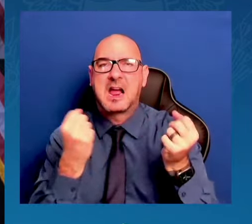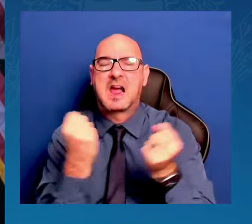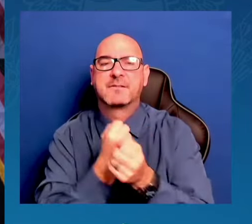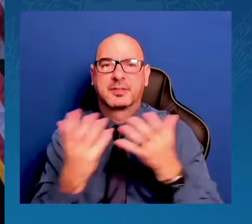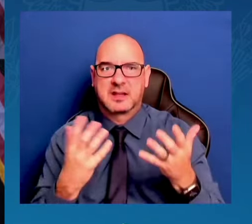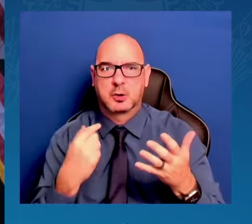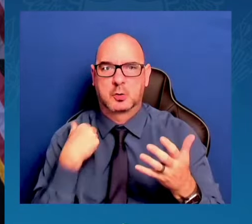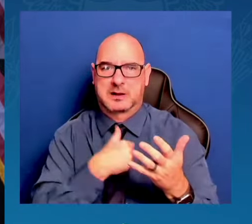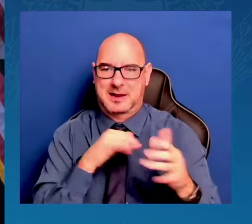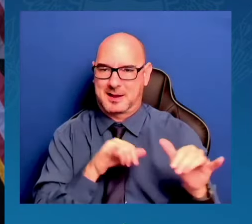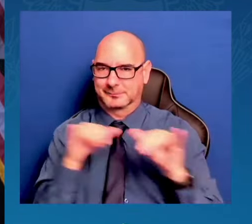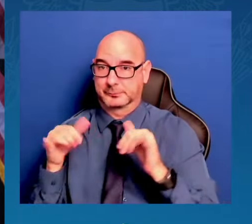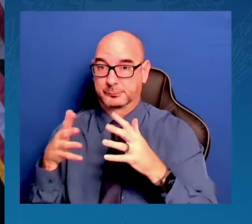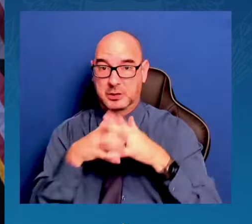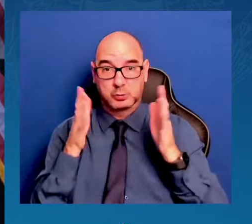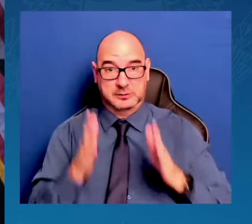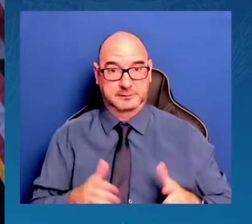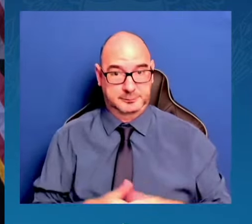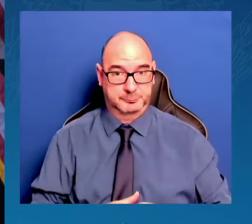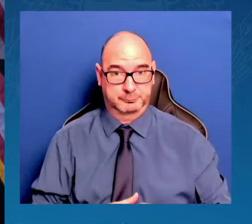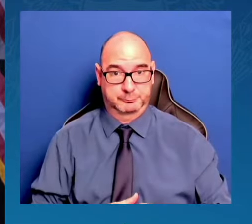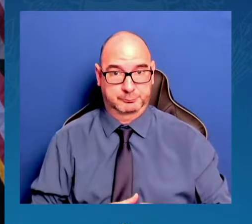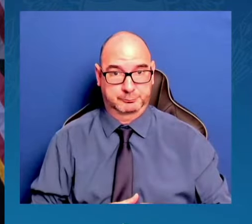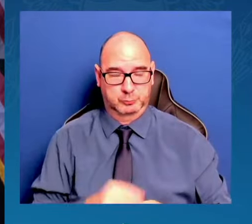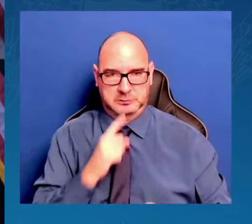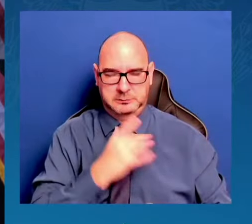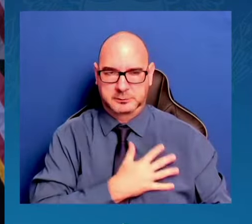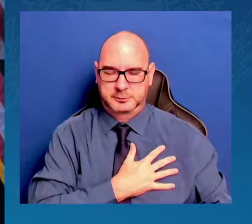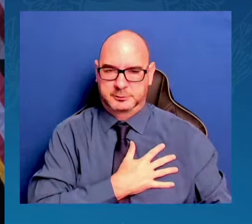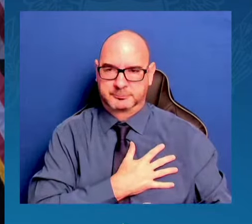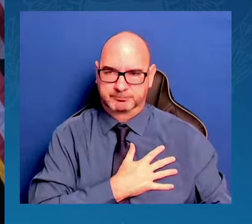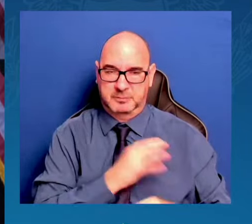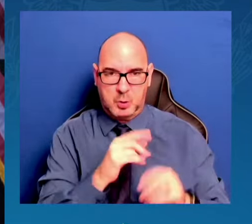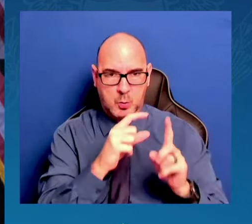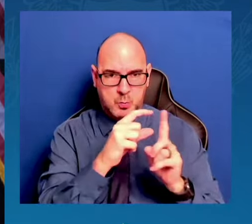the heartfelt words of our great National Anthem.